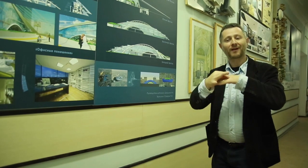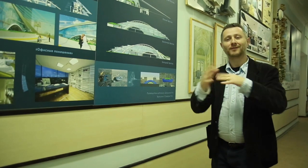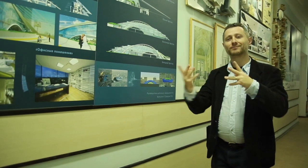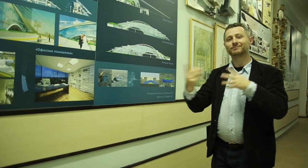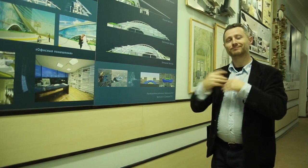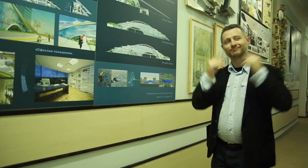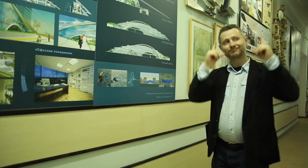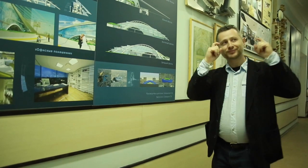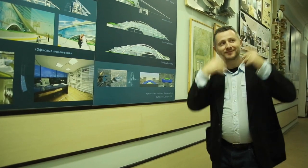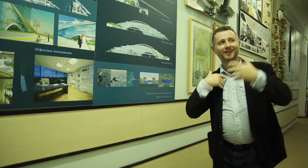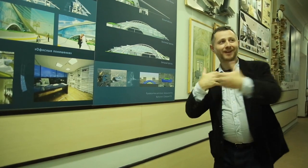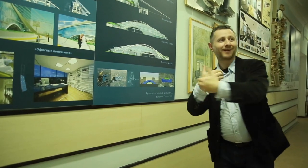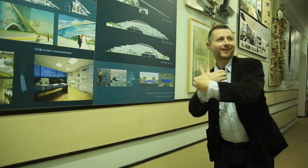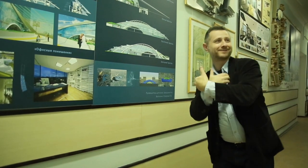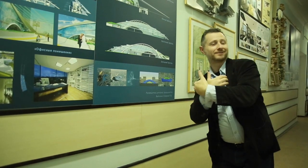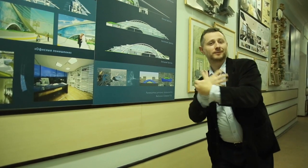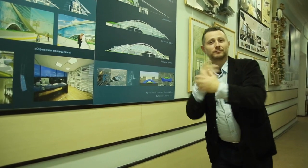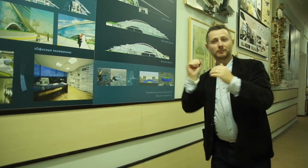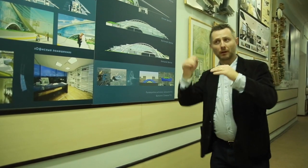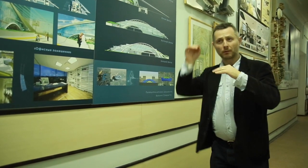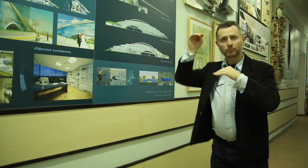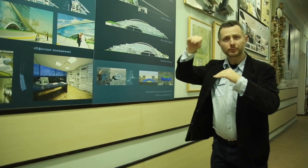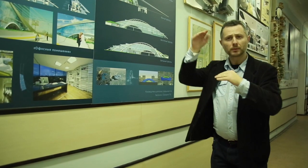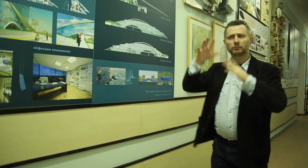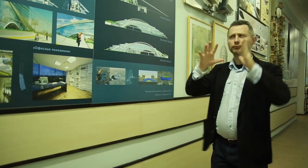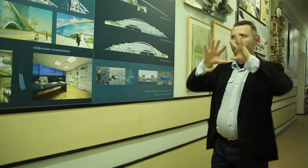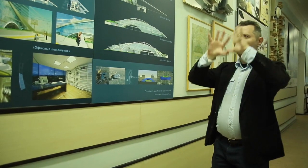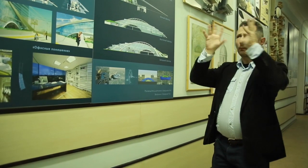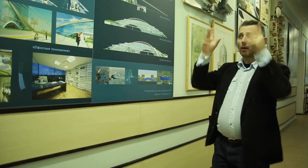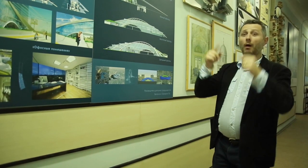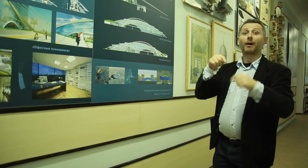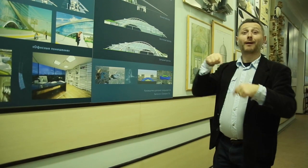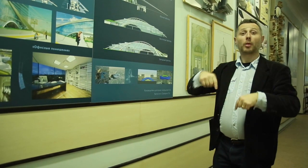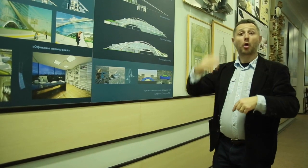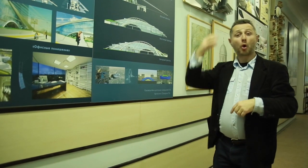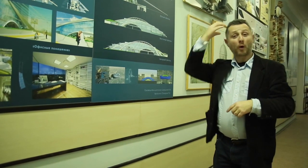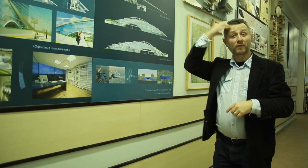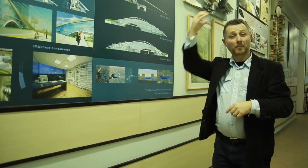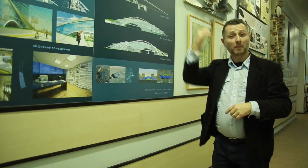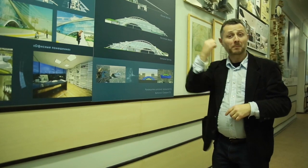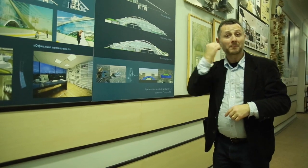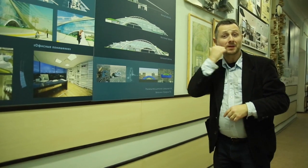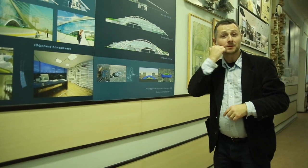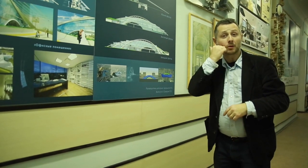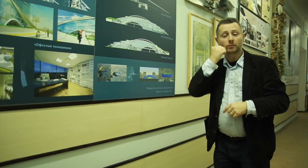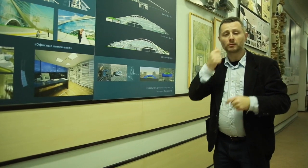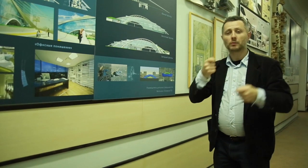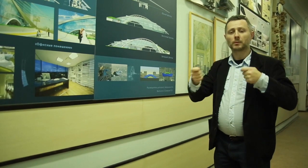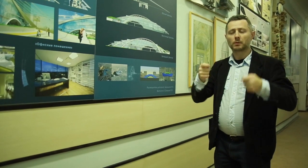used for wedding portraits, it would be perfect for photography and other projects. This project was